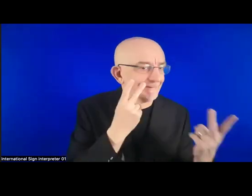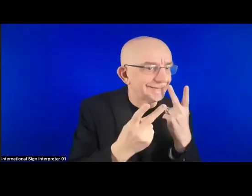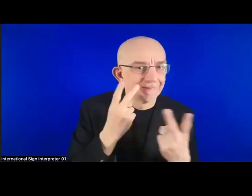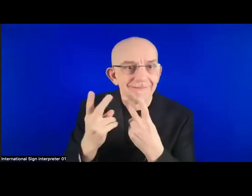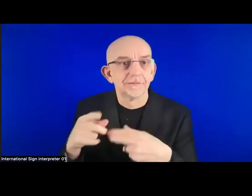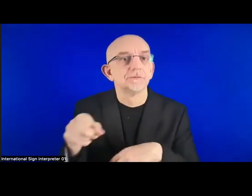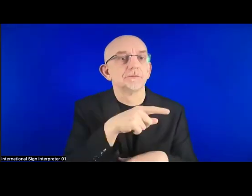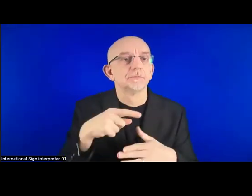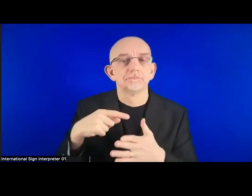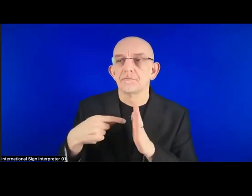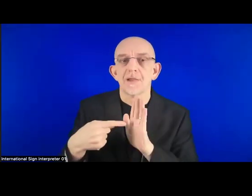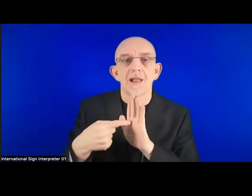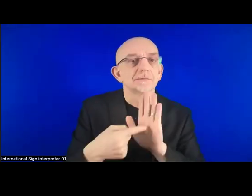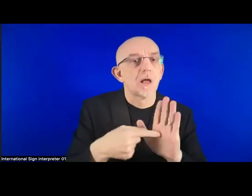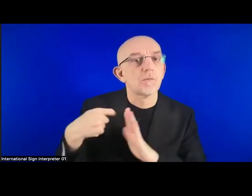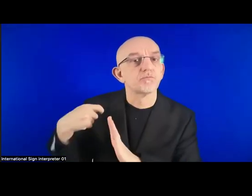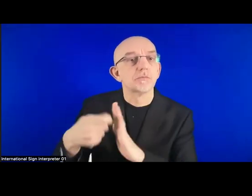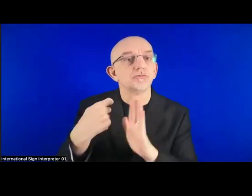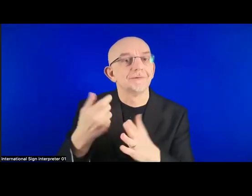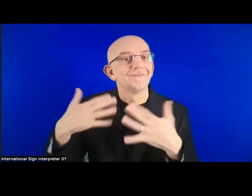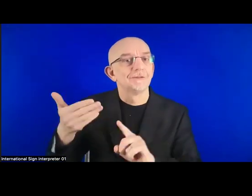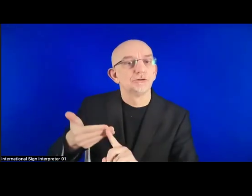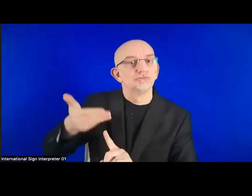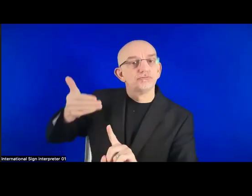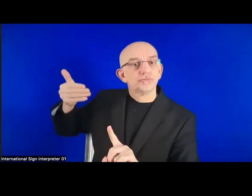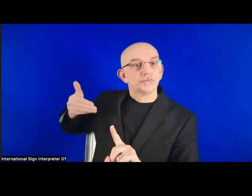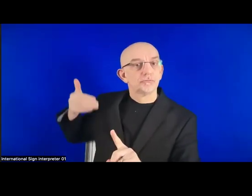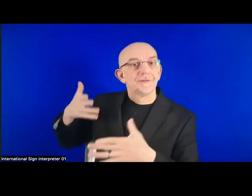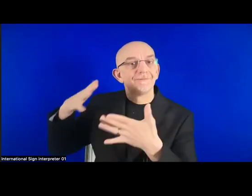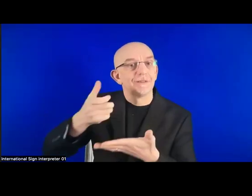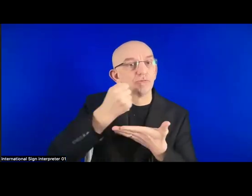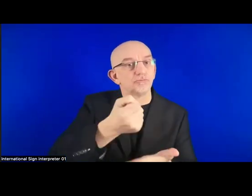Marie Curie post doctoral fellowship. As these were very similar to the PREPARED